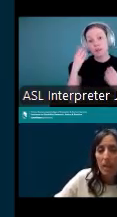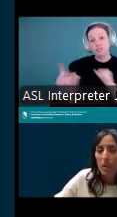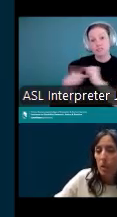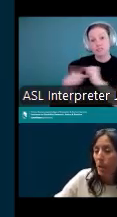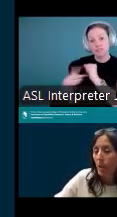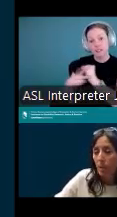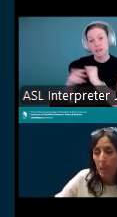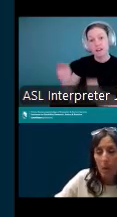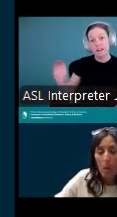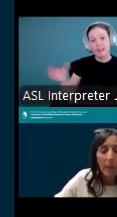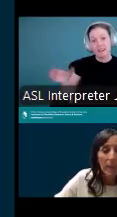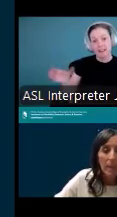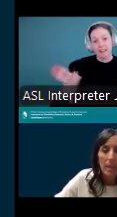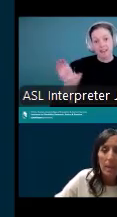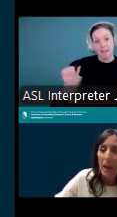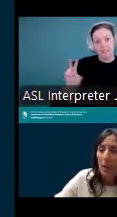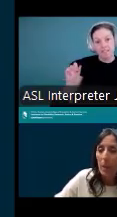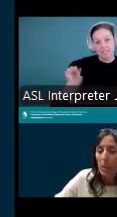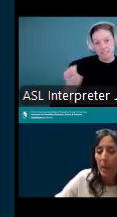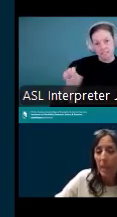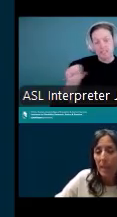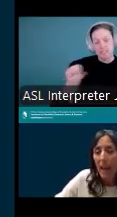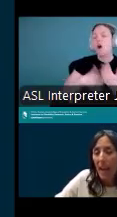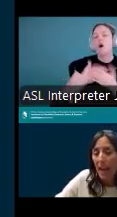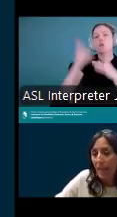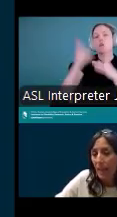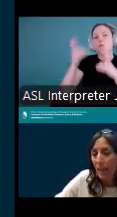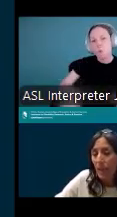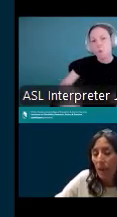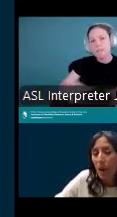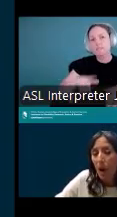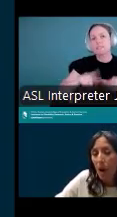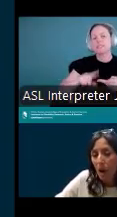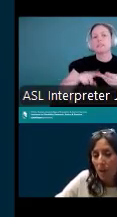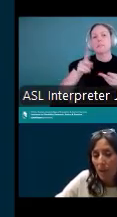stores the recordings, the powerpoints, handouts, all the